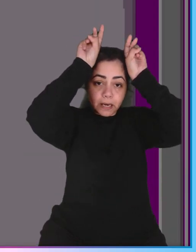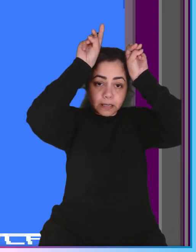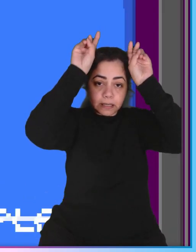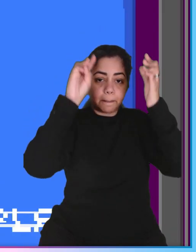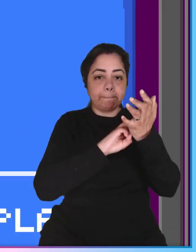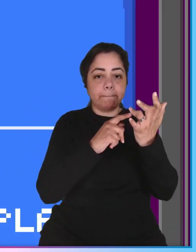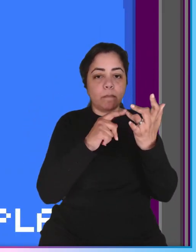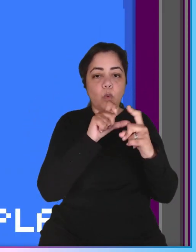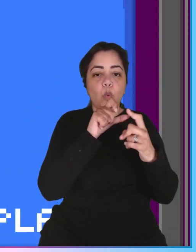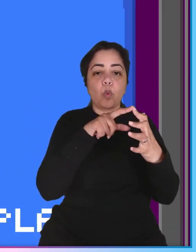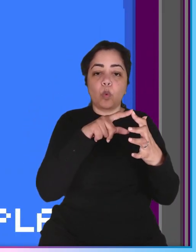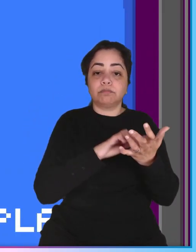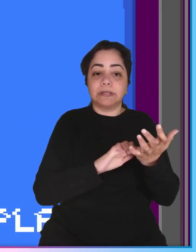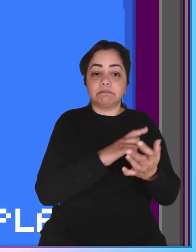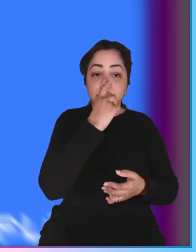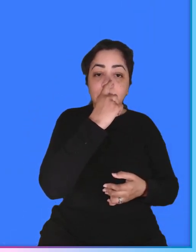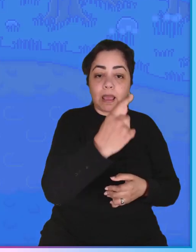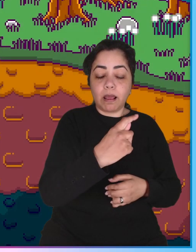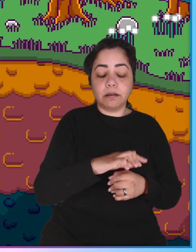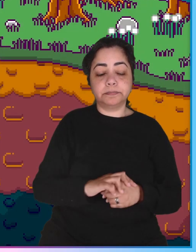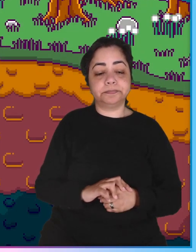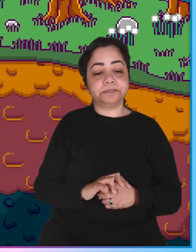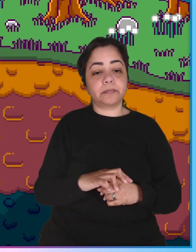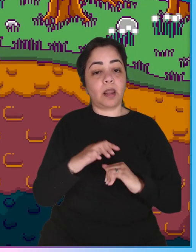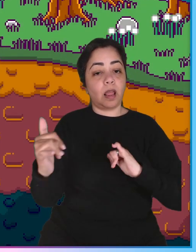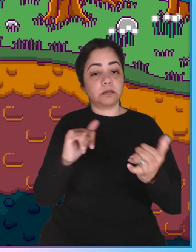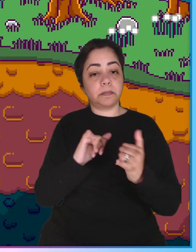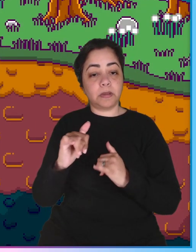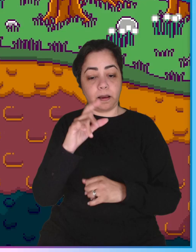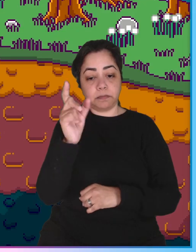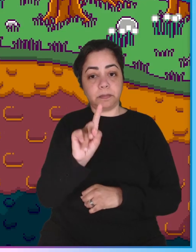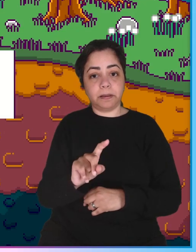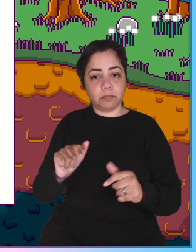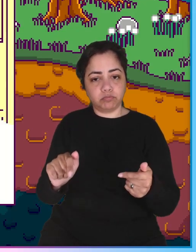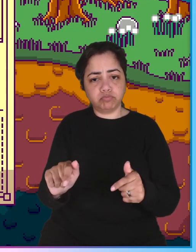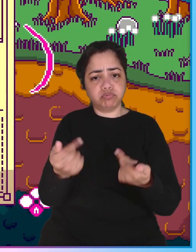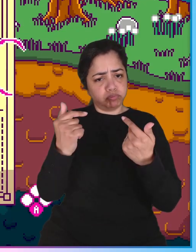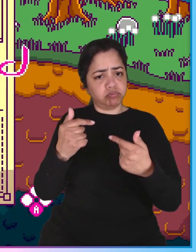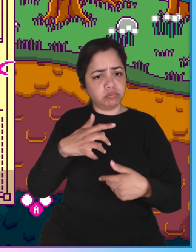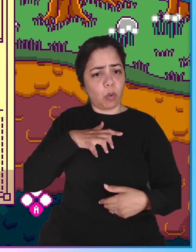The game will never punish you. The worst that can happen is that Gaia will be slightly less thrilled